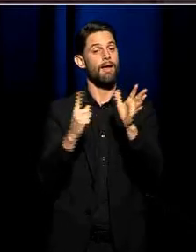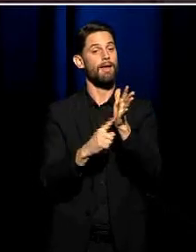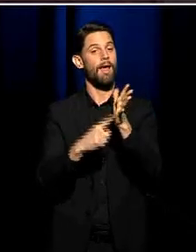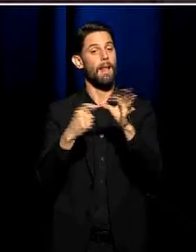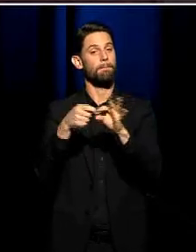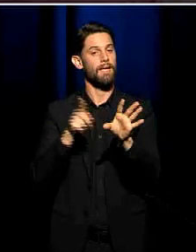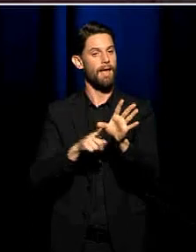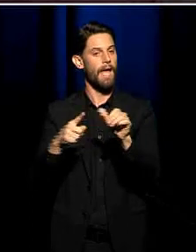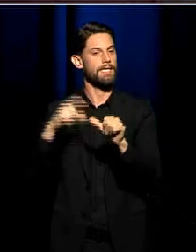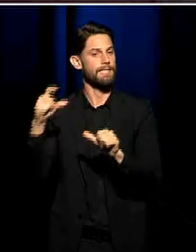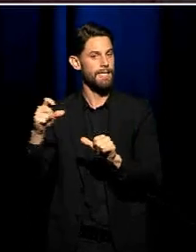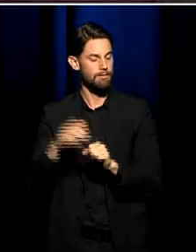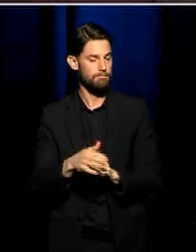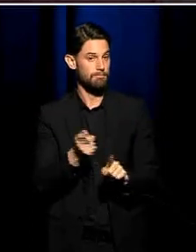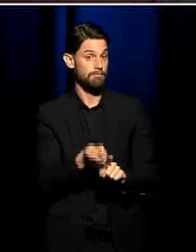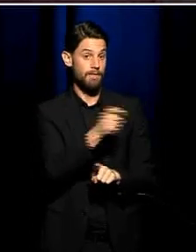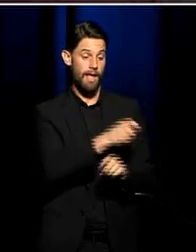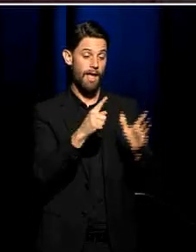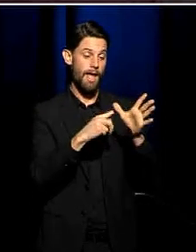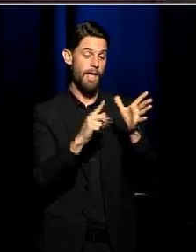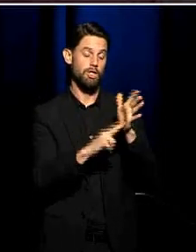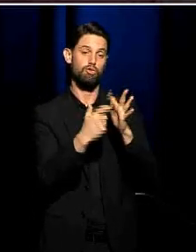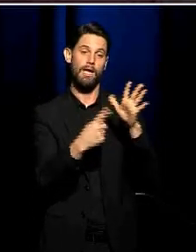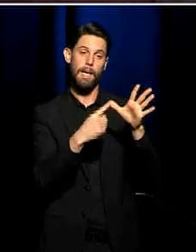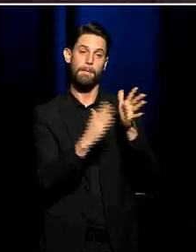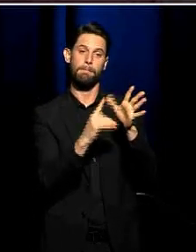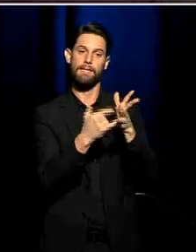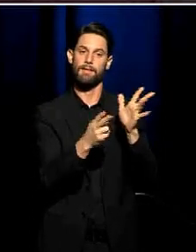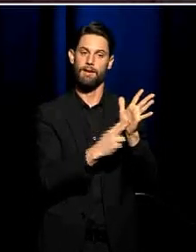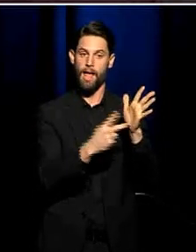to the right, Andrea Mason OAM to my immediate right,